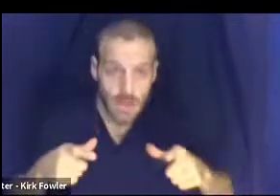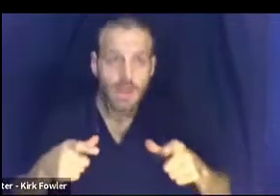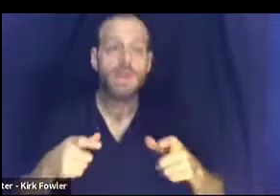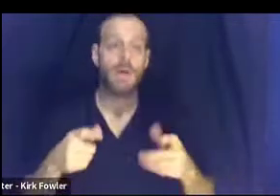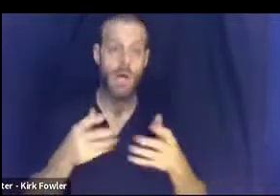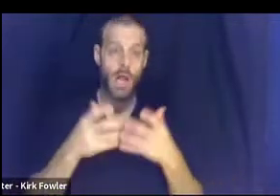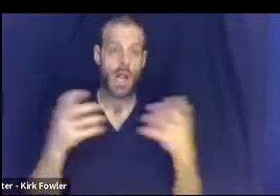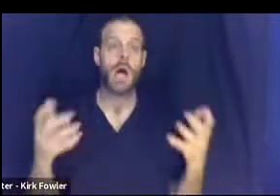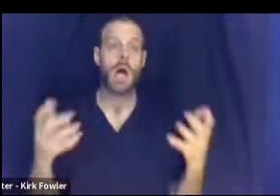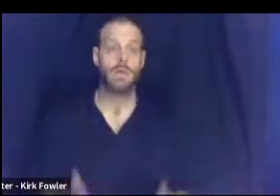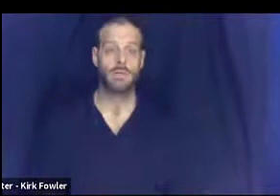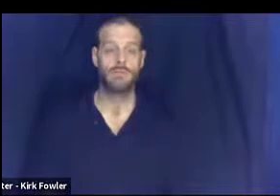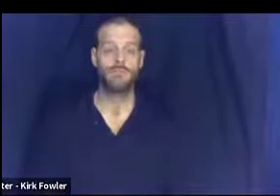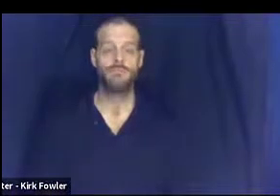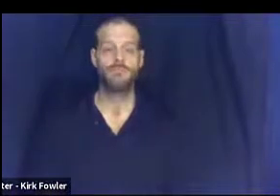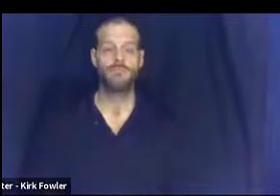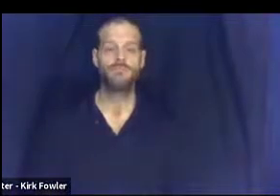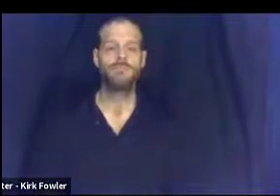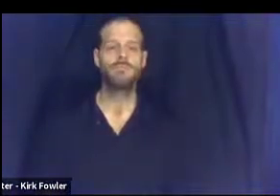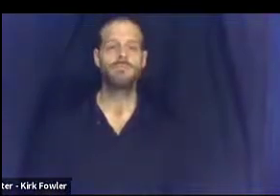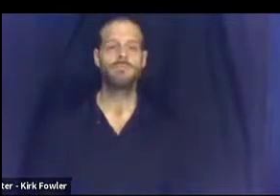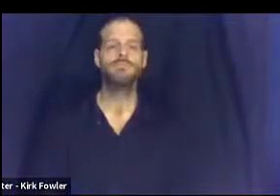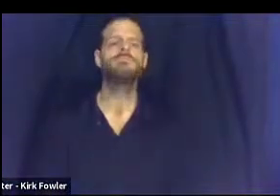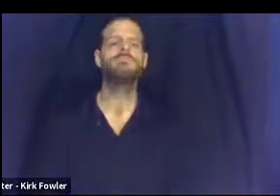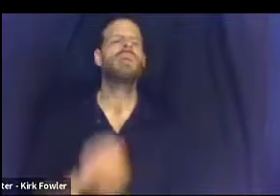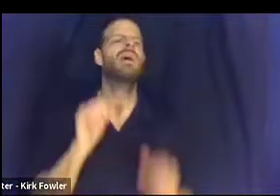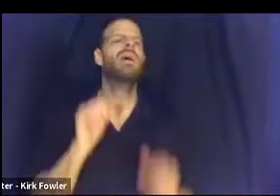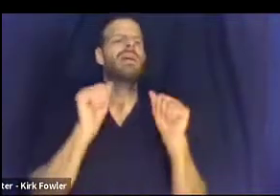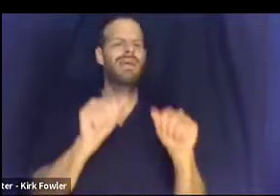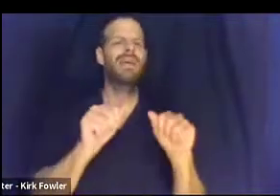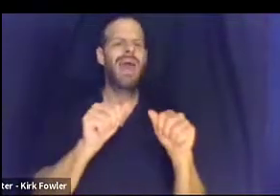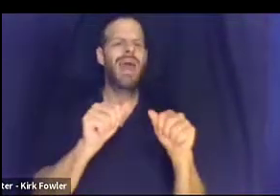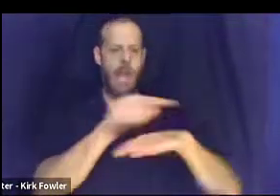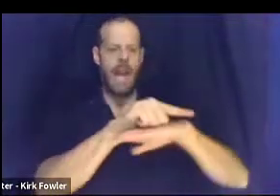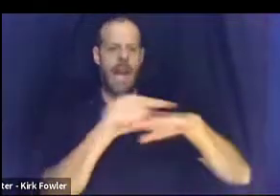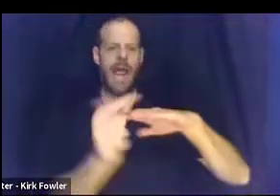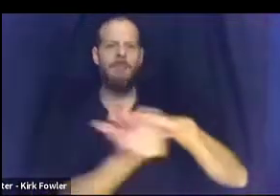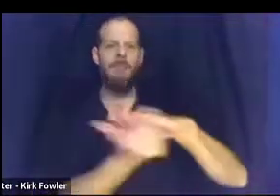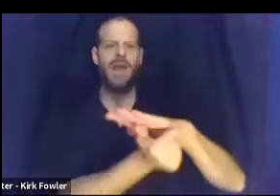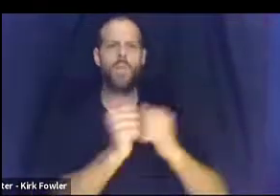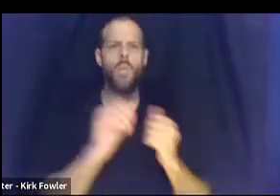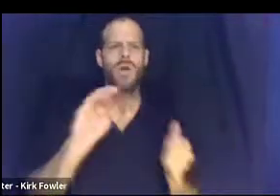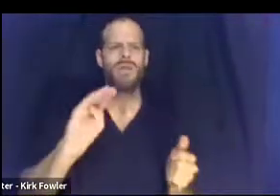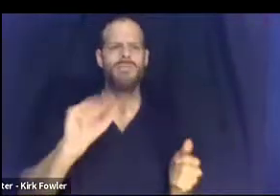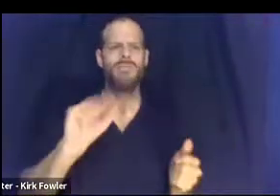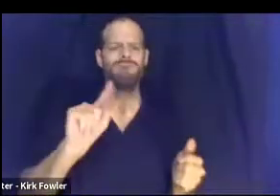and you can get non-laminator sheets for sure. Other ways of thinking about visual fields, right?